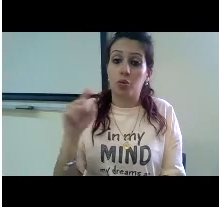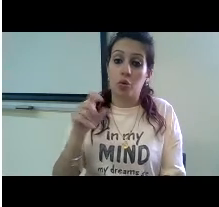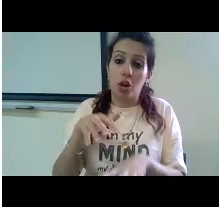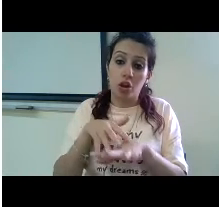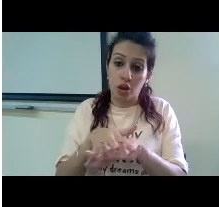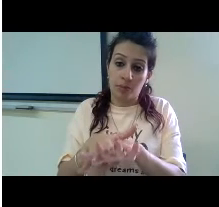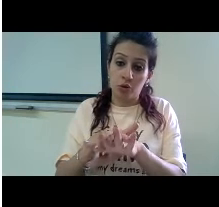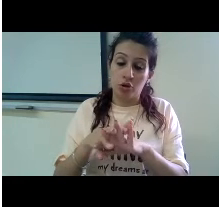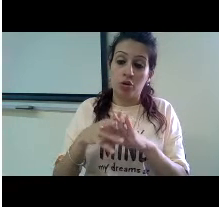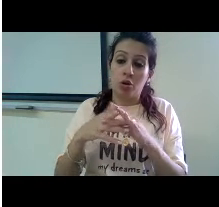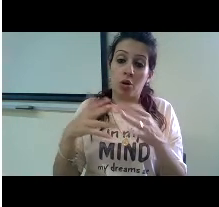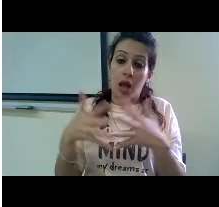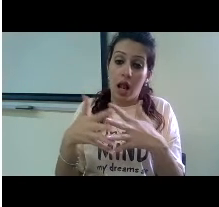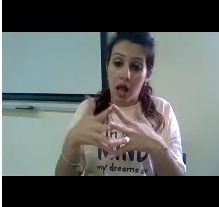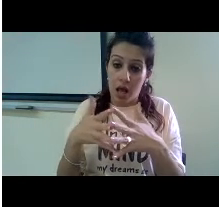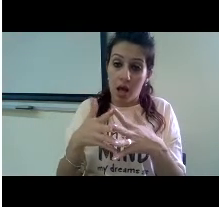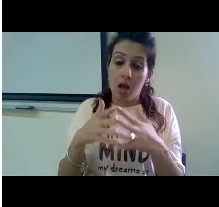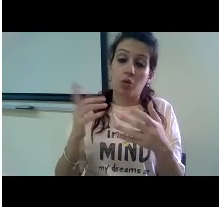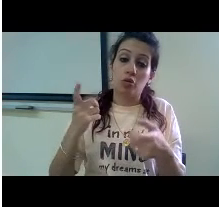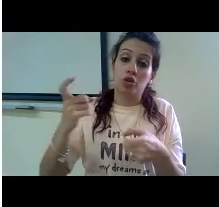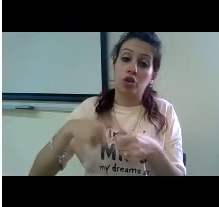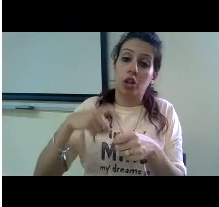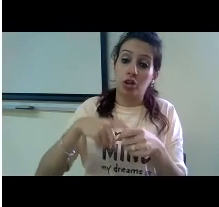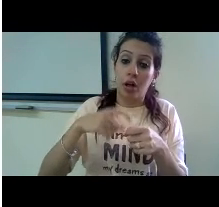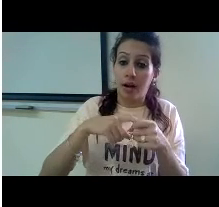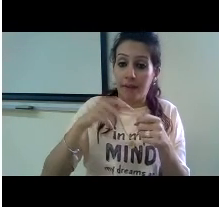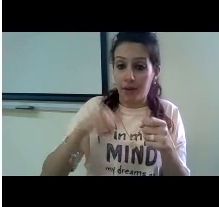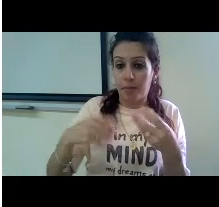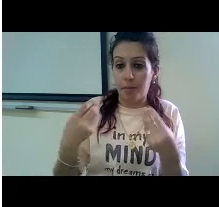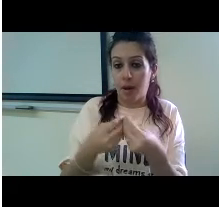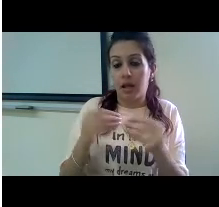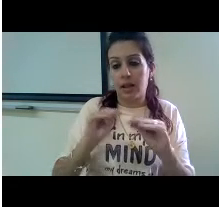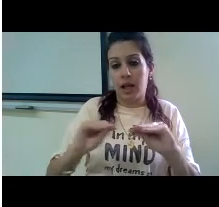human, which means that learning and teaching can